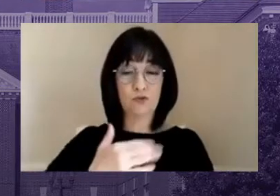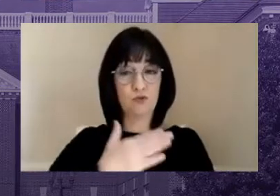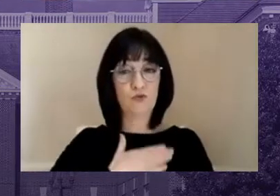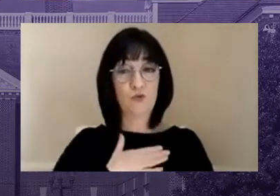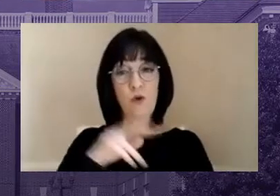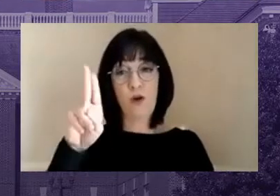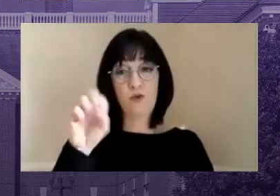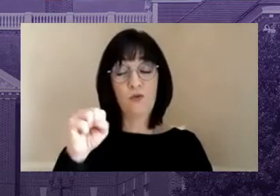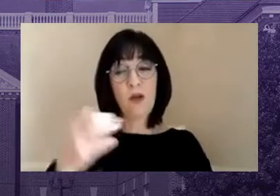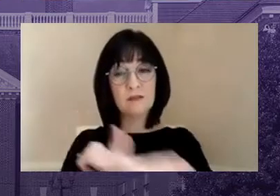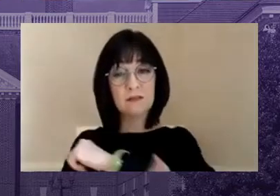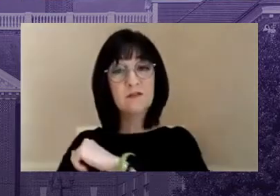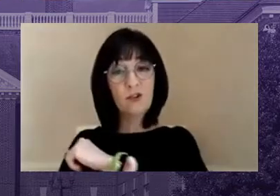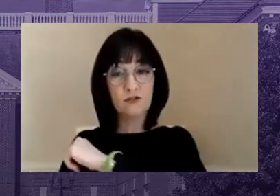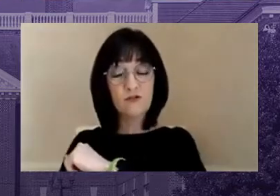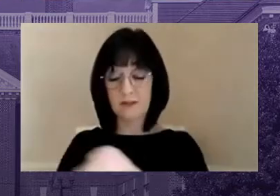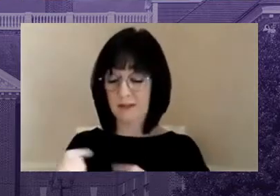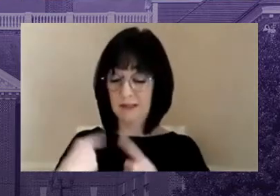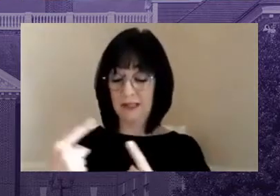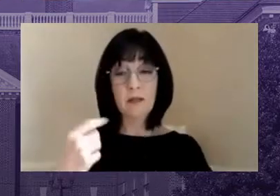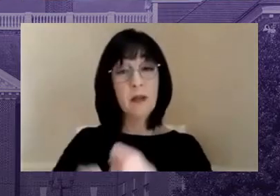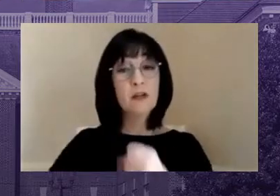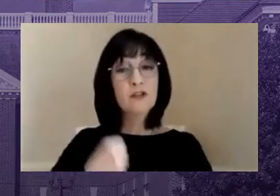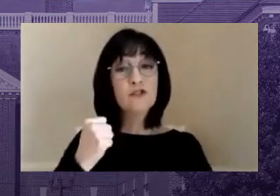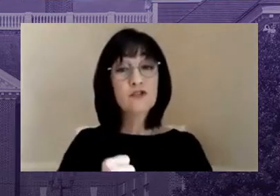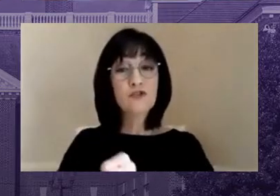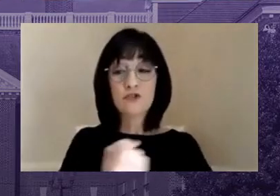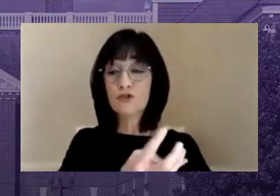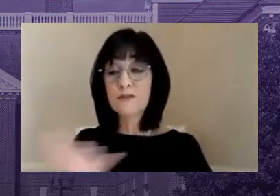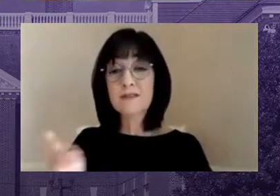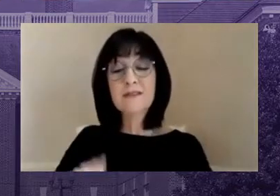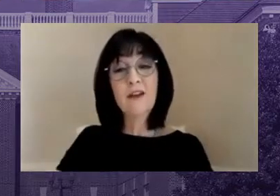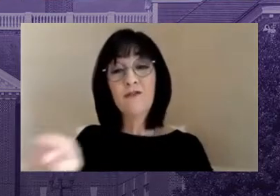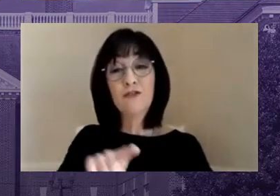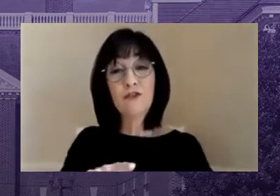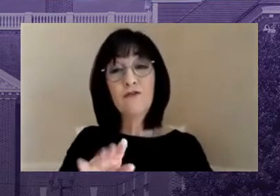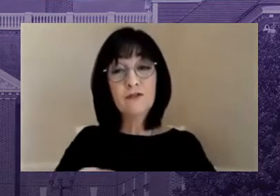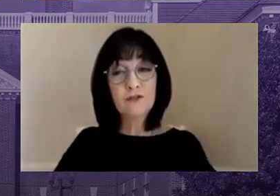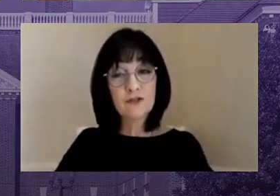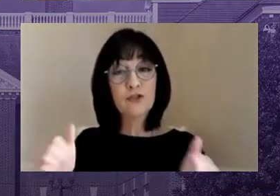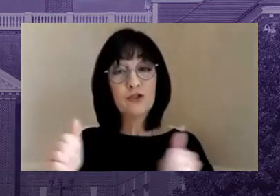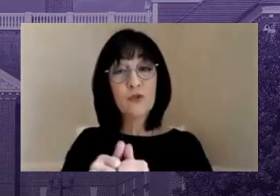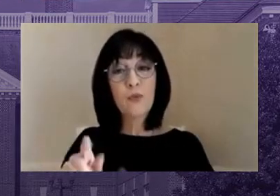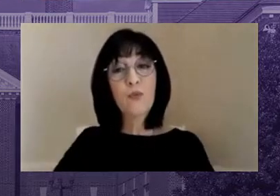several of these children were reunited with their fallen parents on Dover Air Force bases flightline